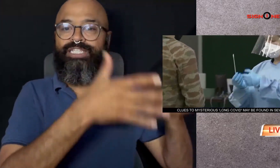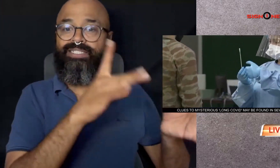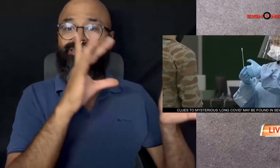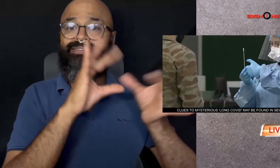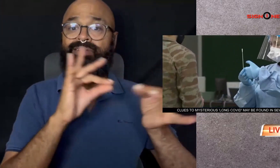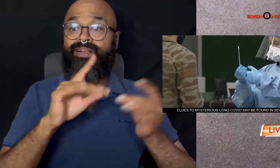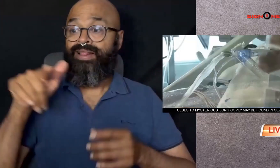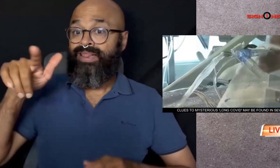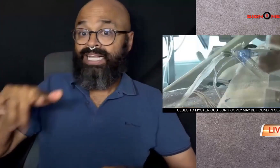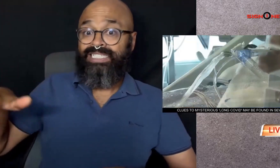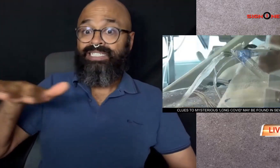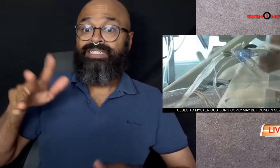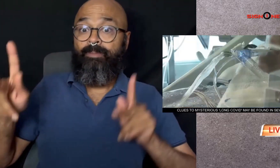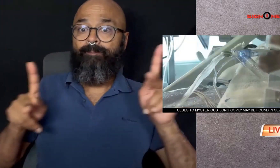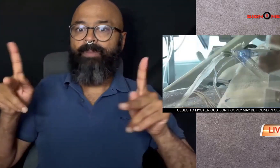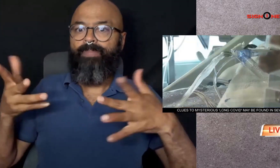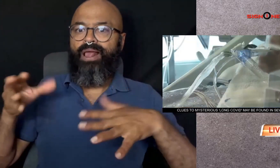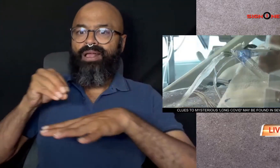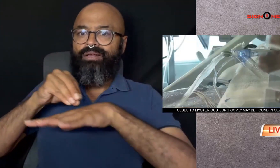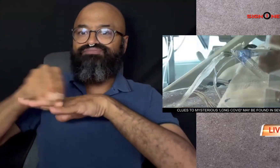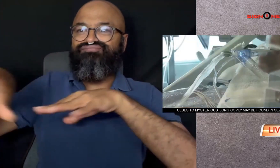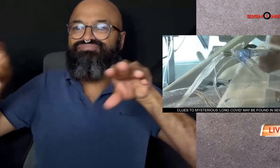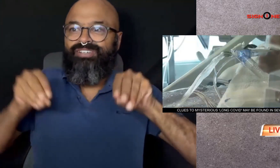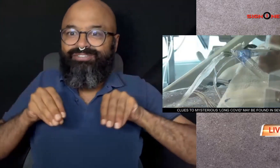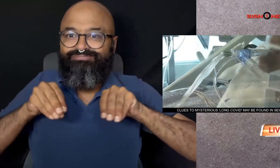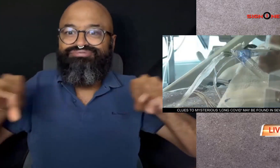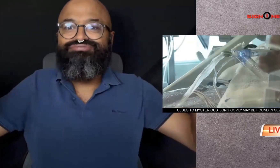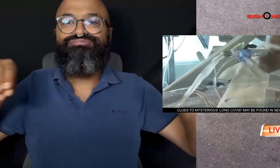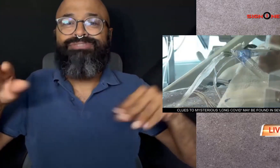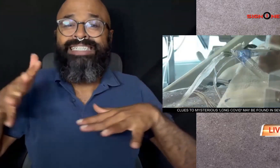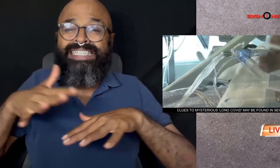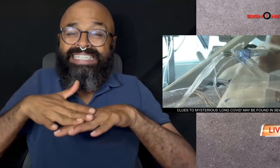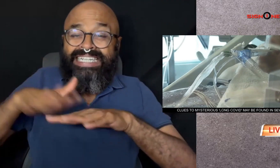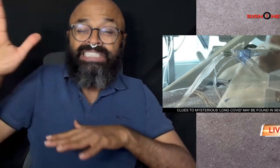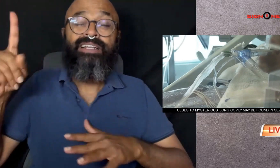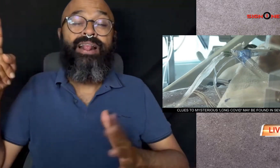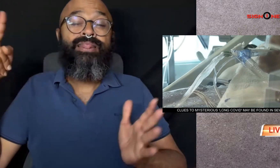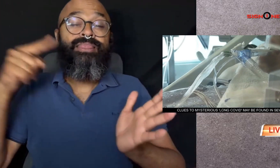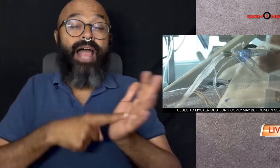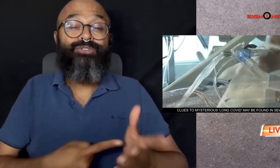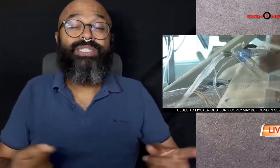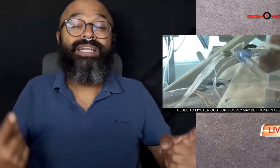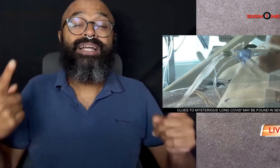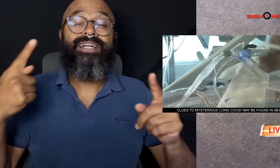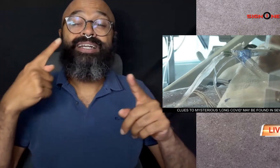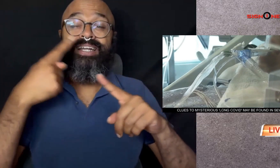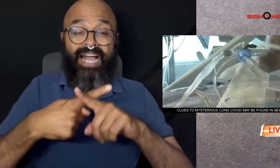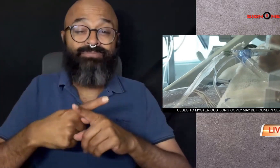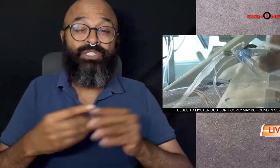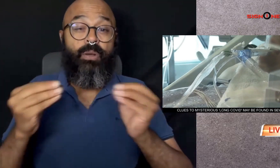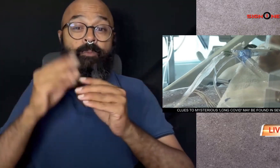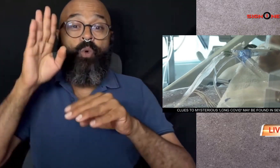one researcher says these people are shedding at least a thousand times more virus